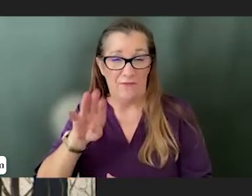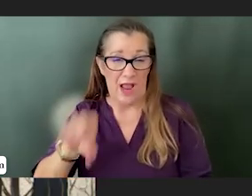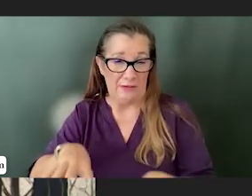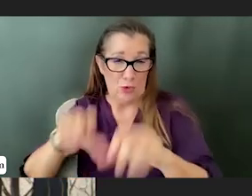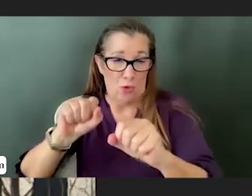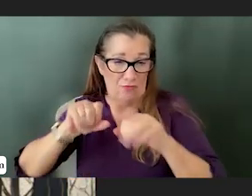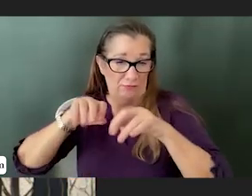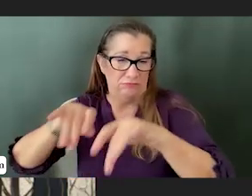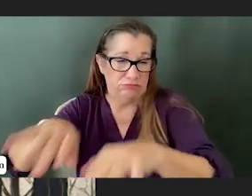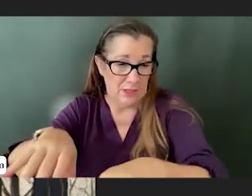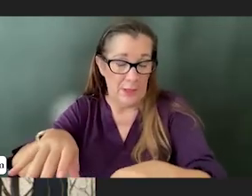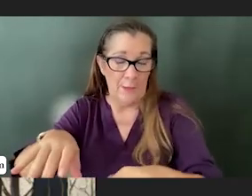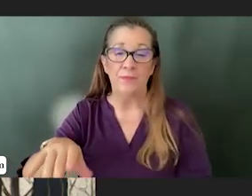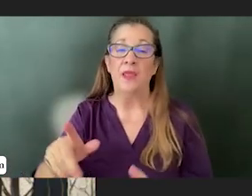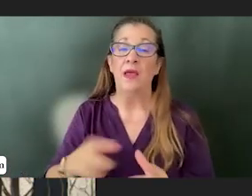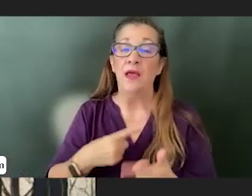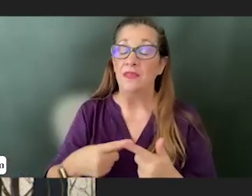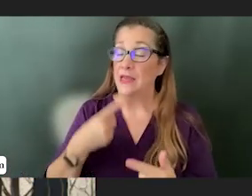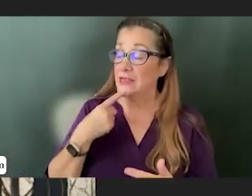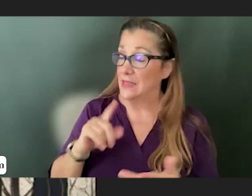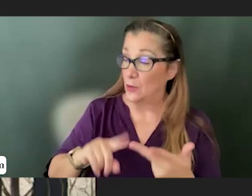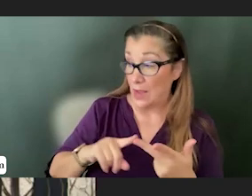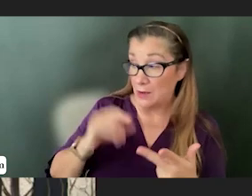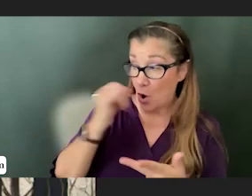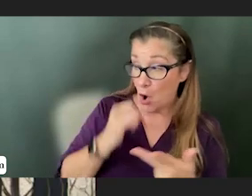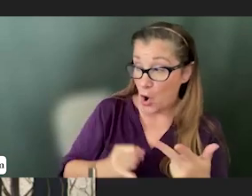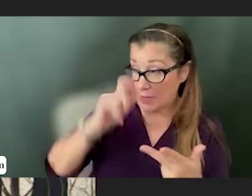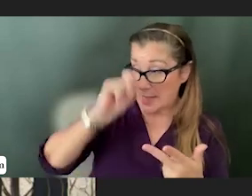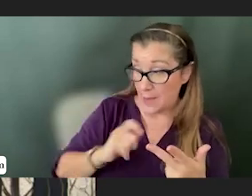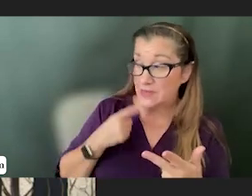I then told her to put on the art cap and she's like, well, I'm wondering what the subject is.